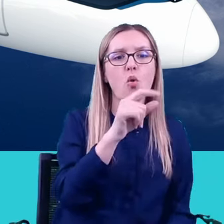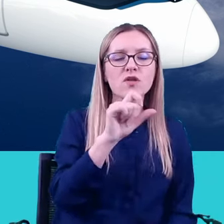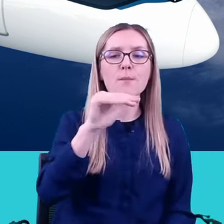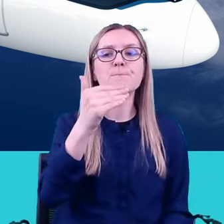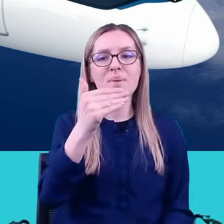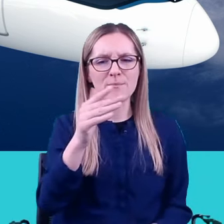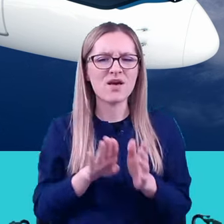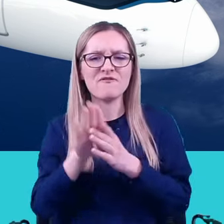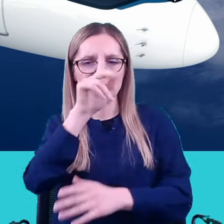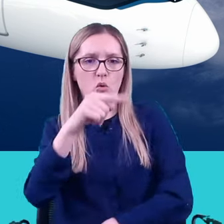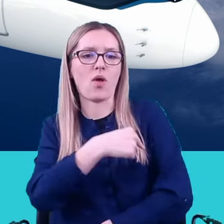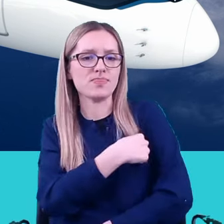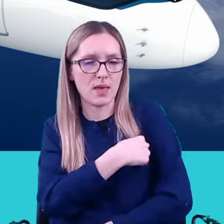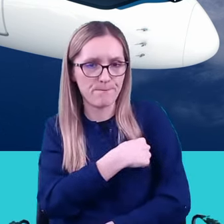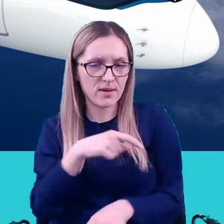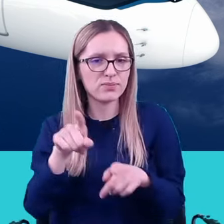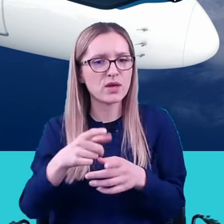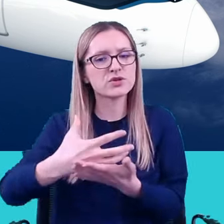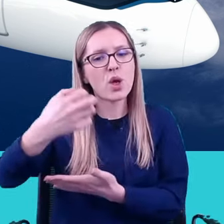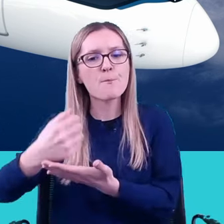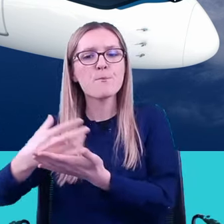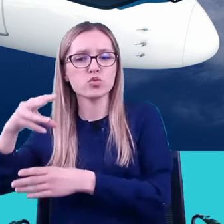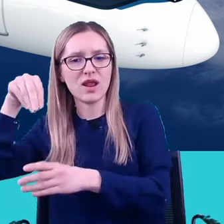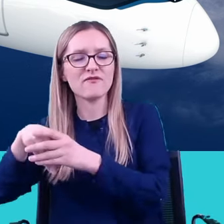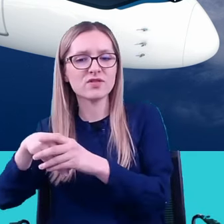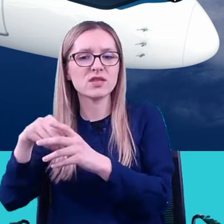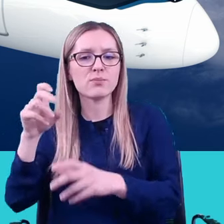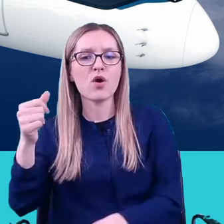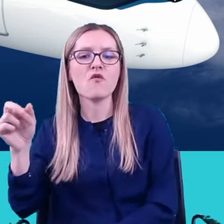high-pressure hydrogen cylinders, for safety reasons,